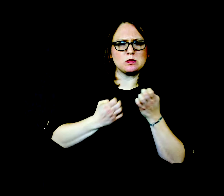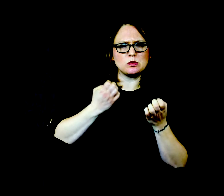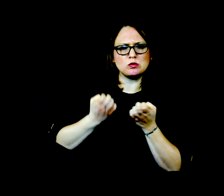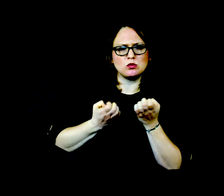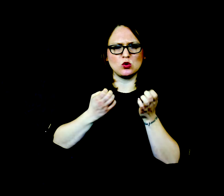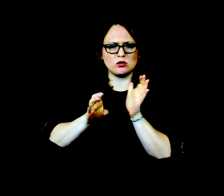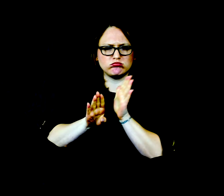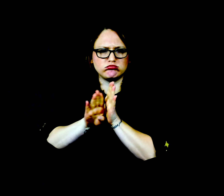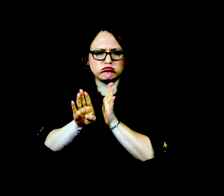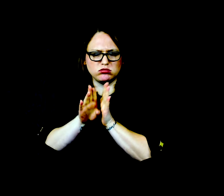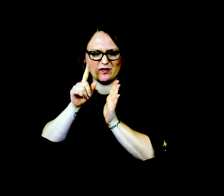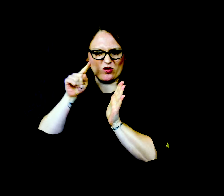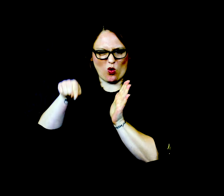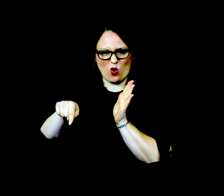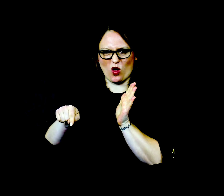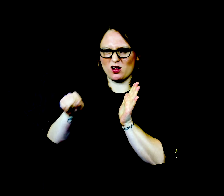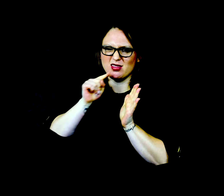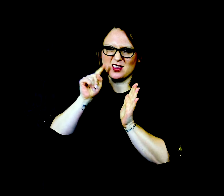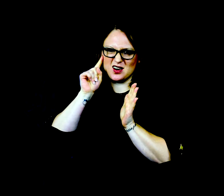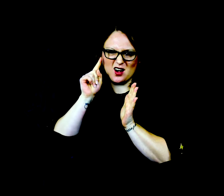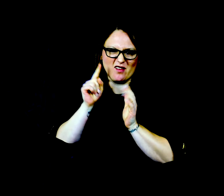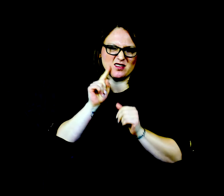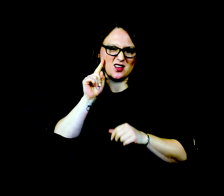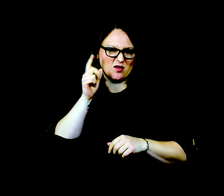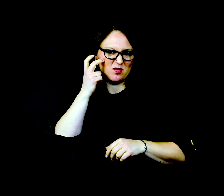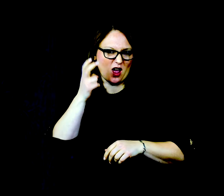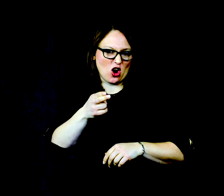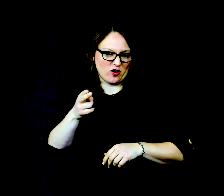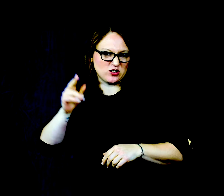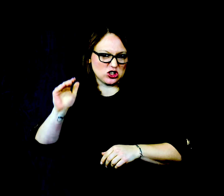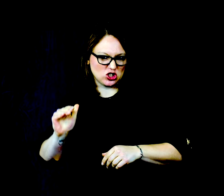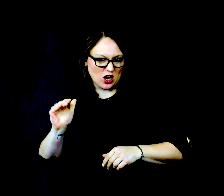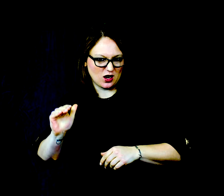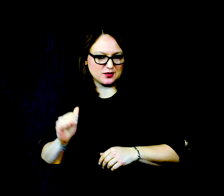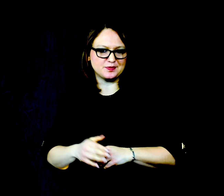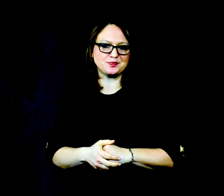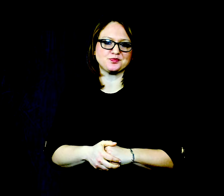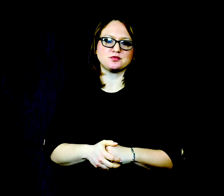social and emotional development for their child.